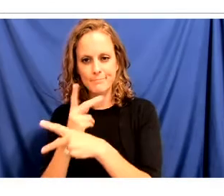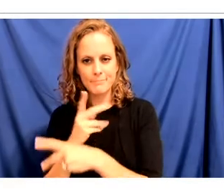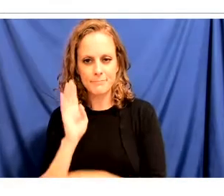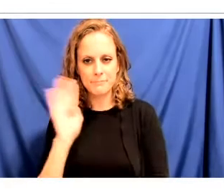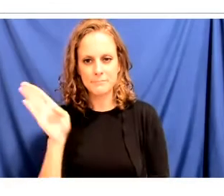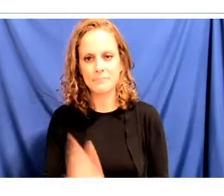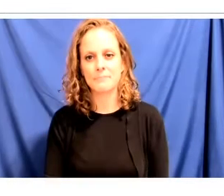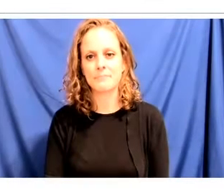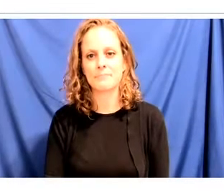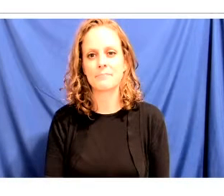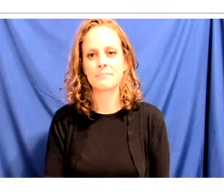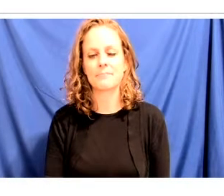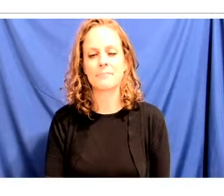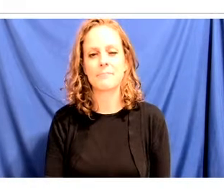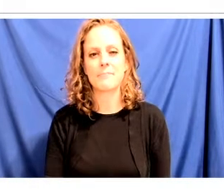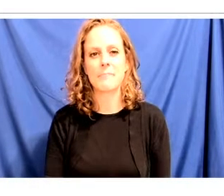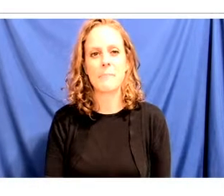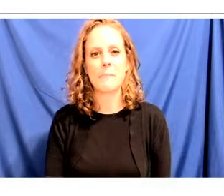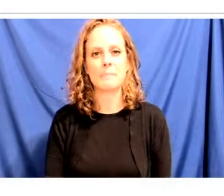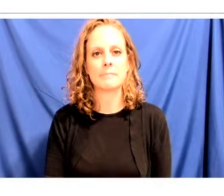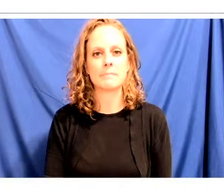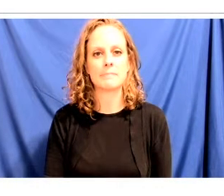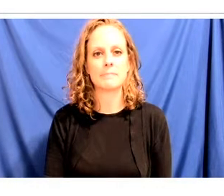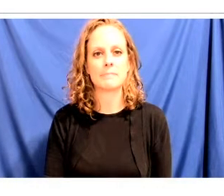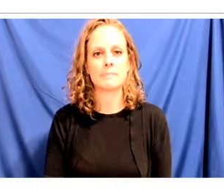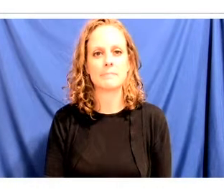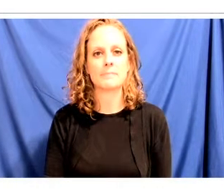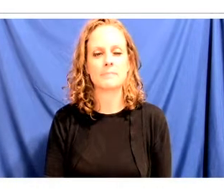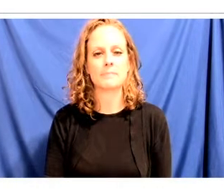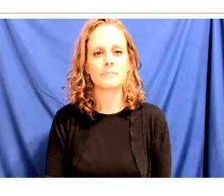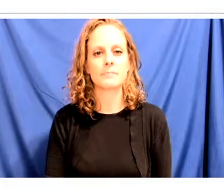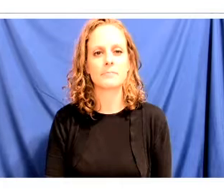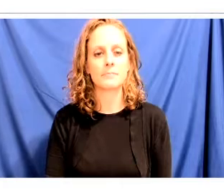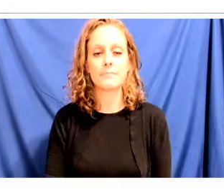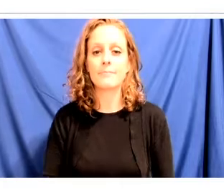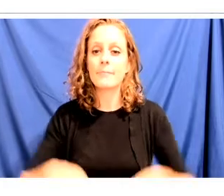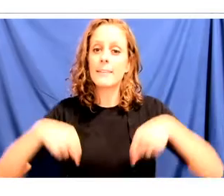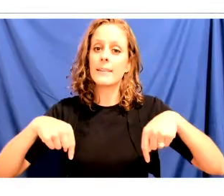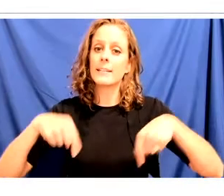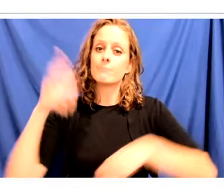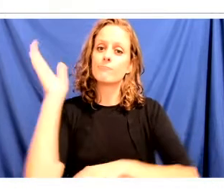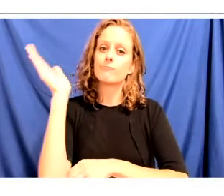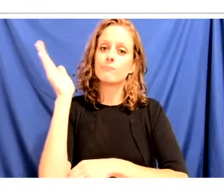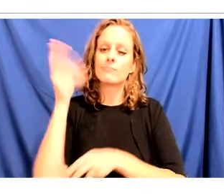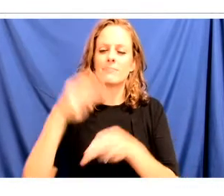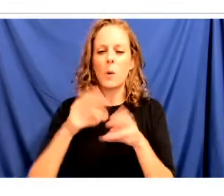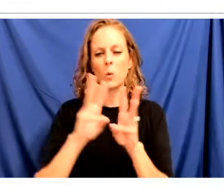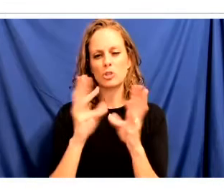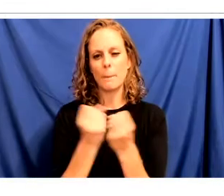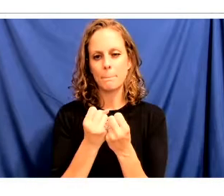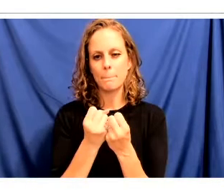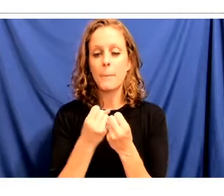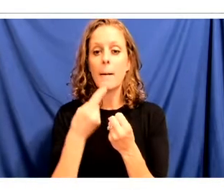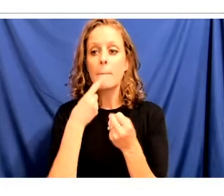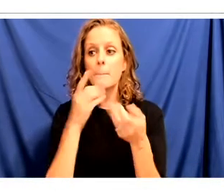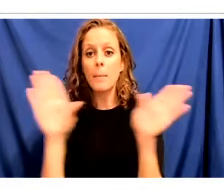So very quickly we'll go through these with this is what we're looking for in our workshops and in public comments that folks submit to the county.